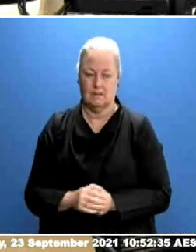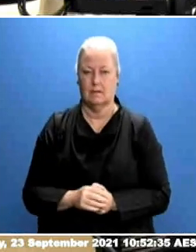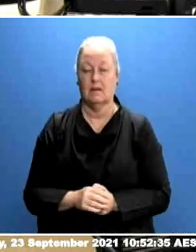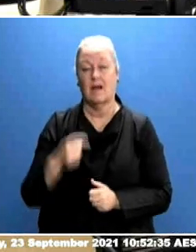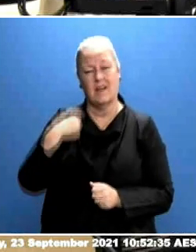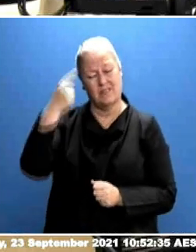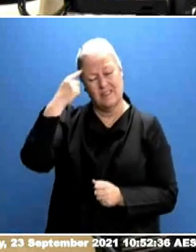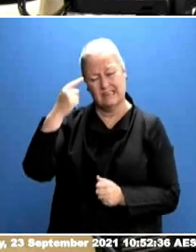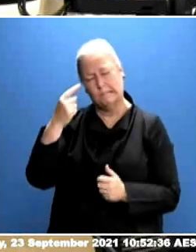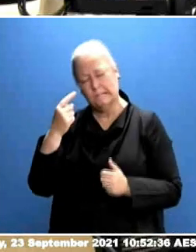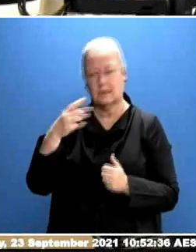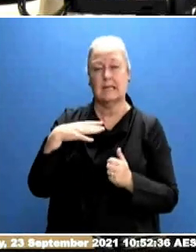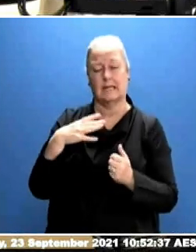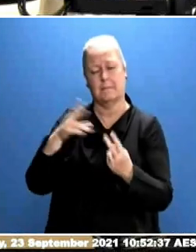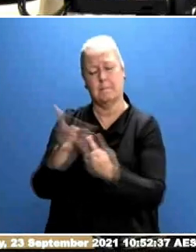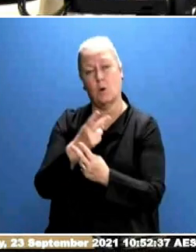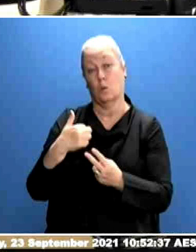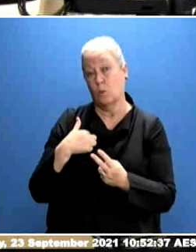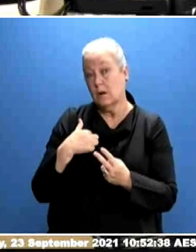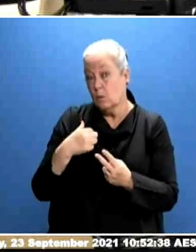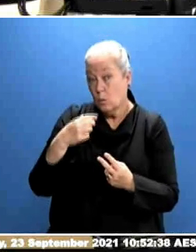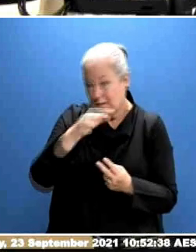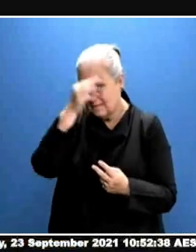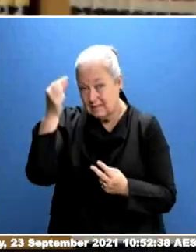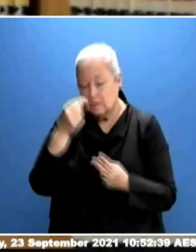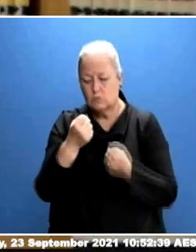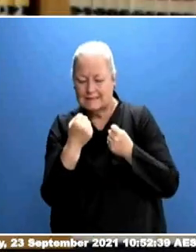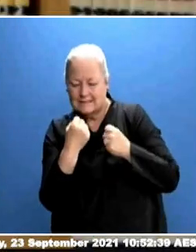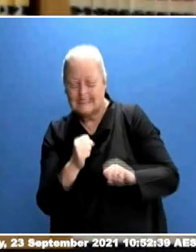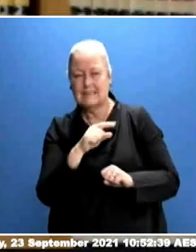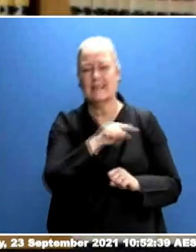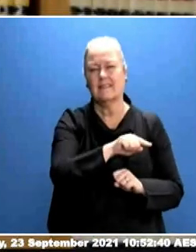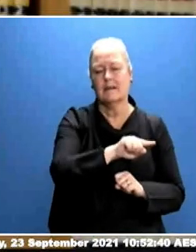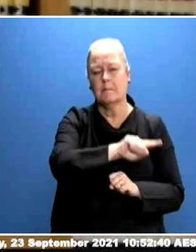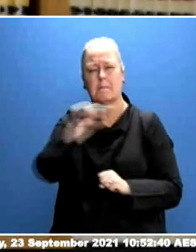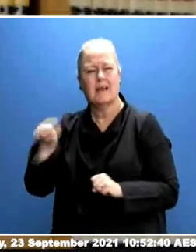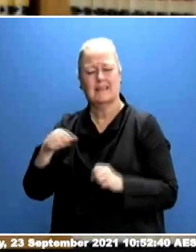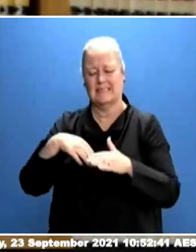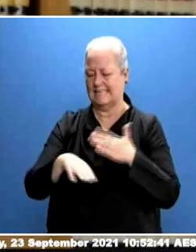We do want to prevent children from ever entering into any kind of restricted environment, and the hope is that